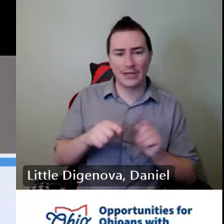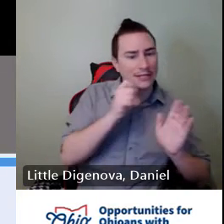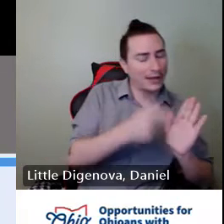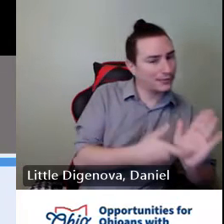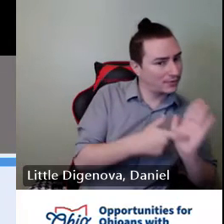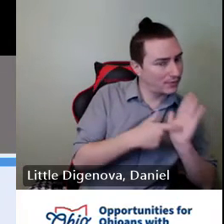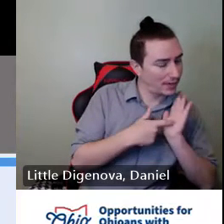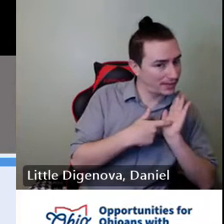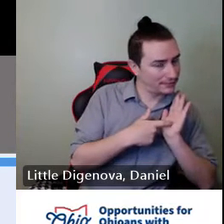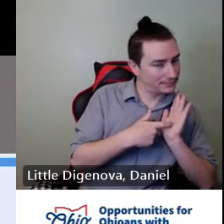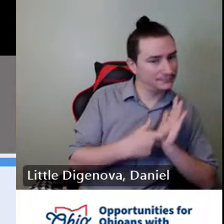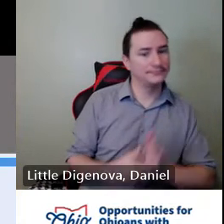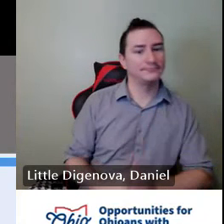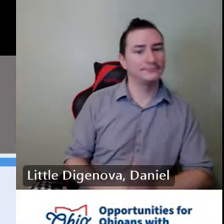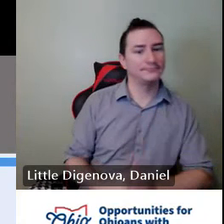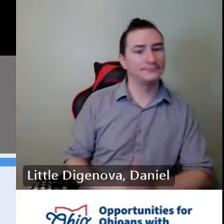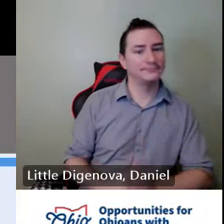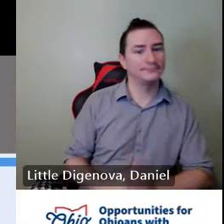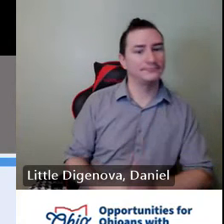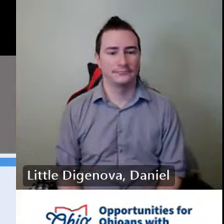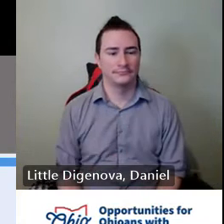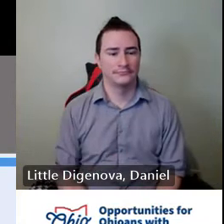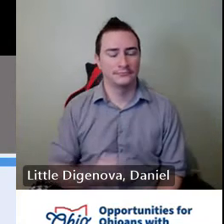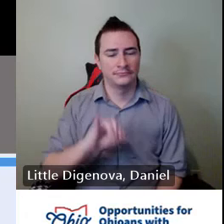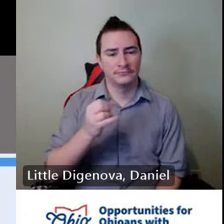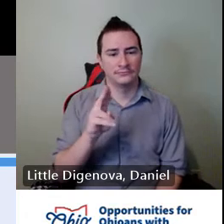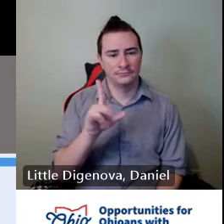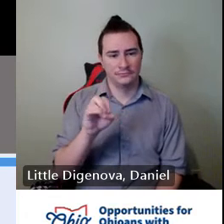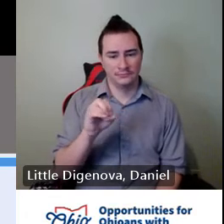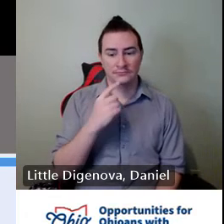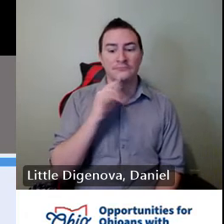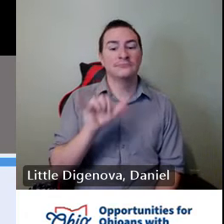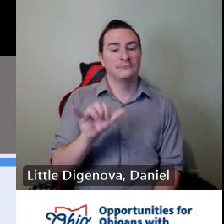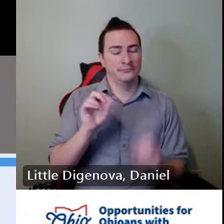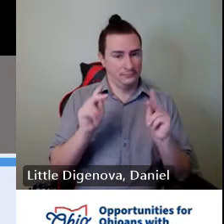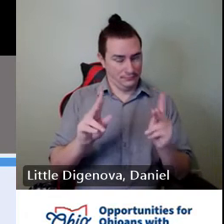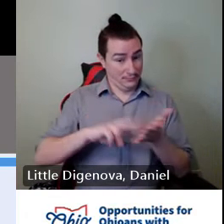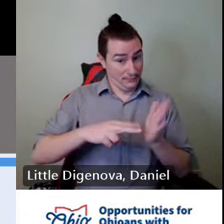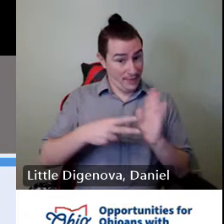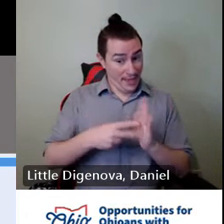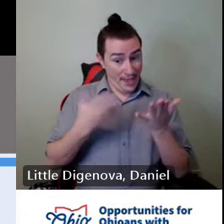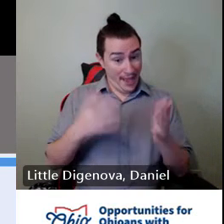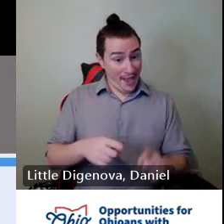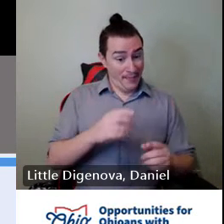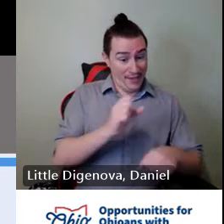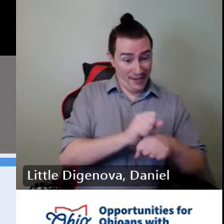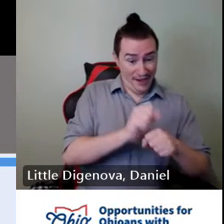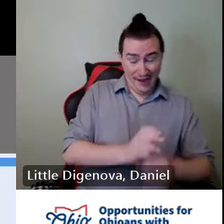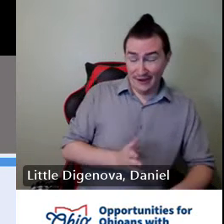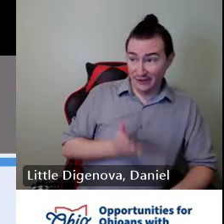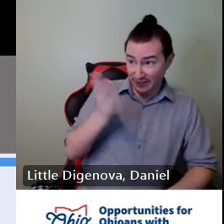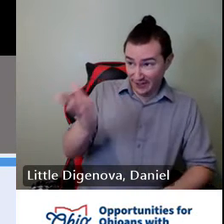Julie: Okay, so once an employer has received a request and has determined whether to obtain documentation, Shelly, what is